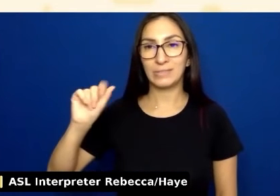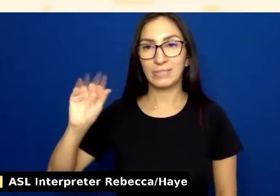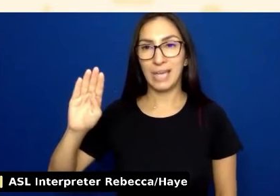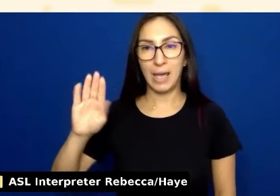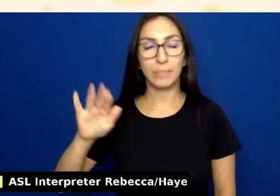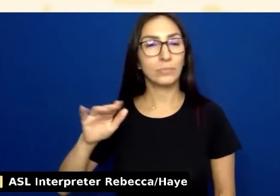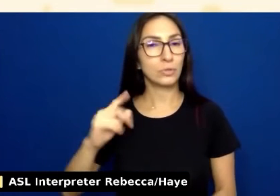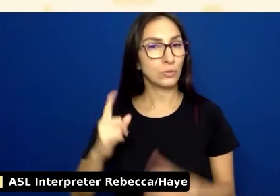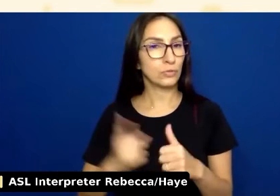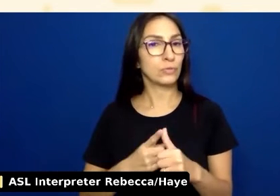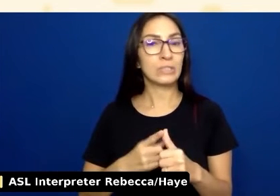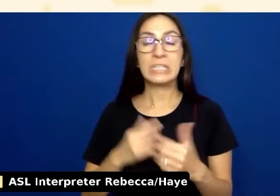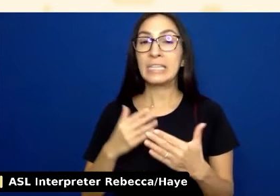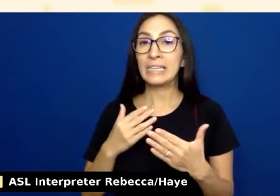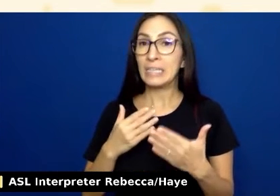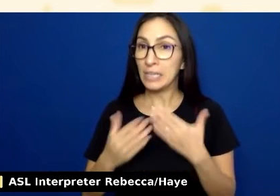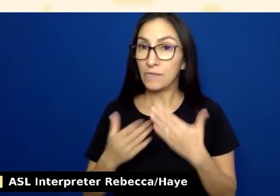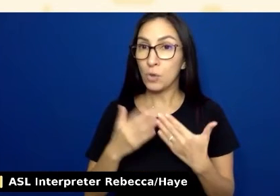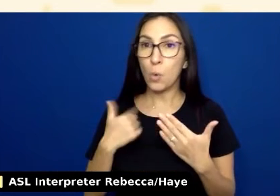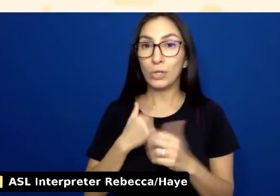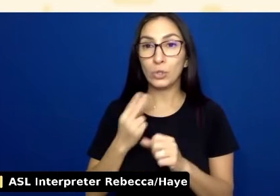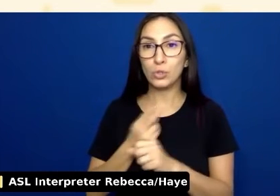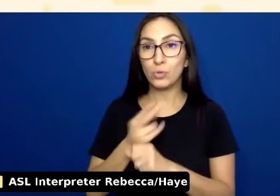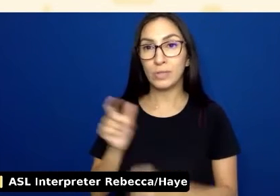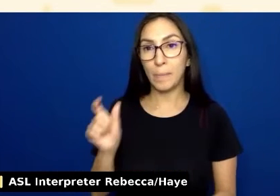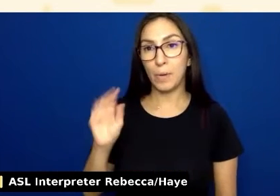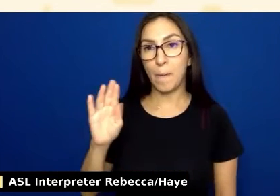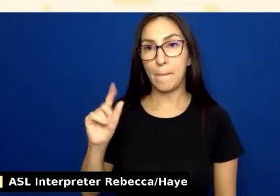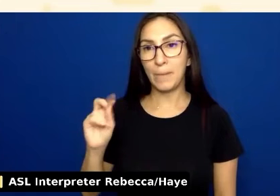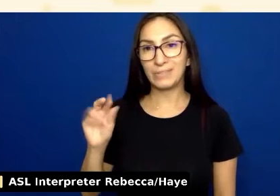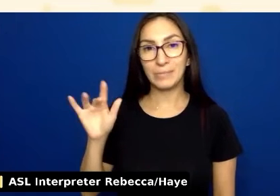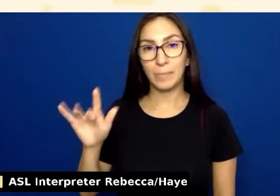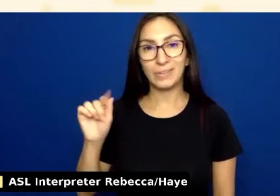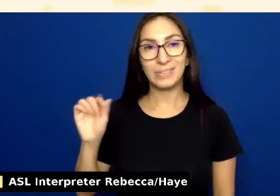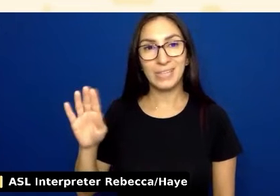Even though we have used the button tag, you would see we have given tabindex zero for each